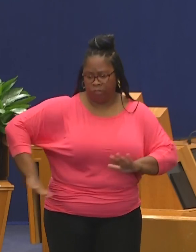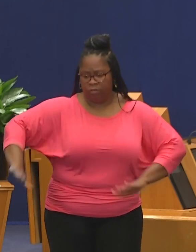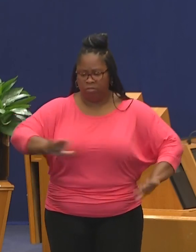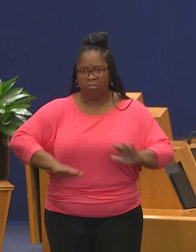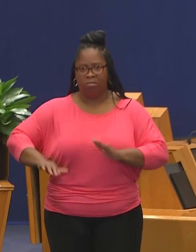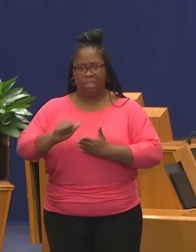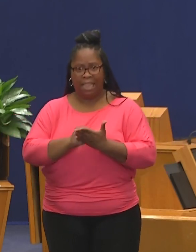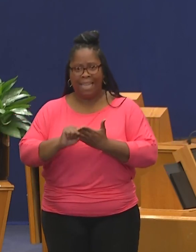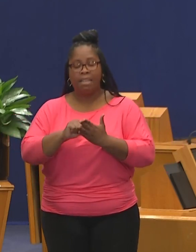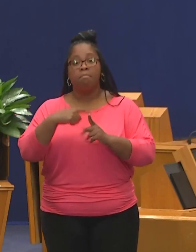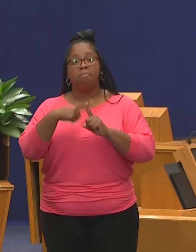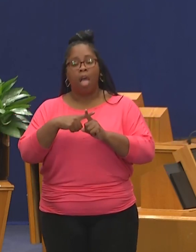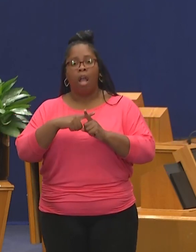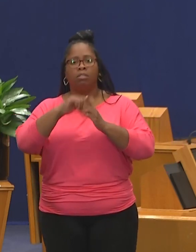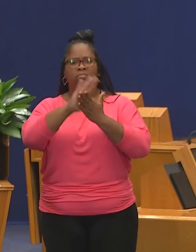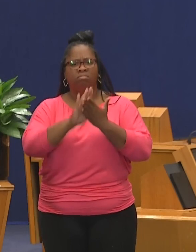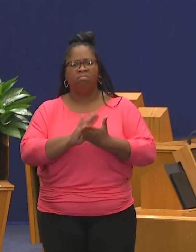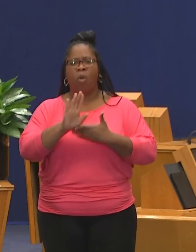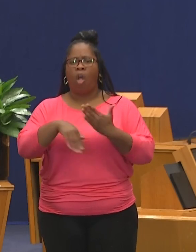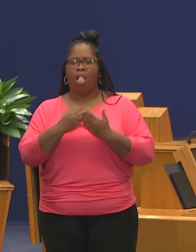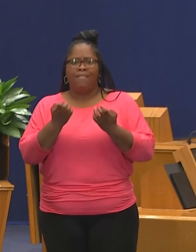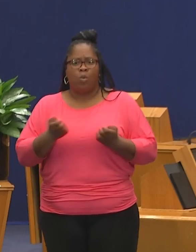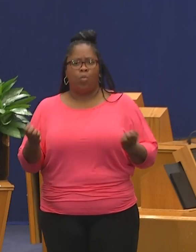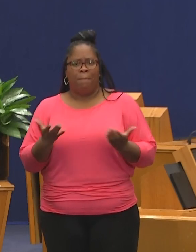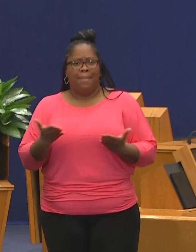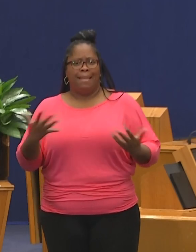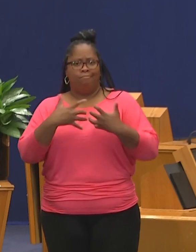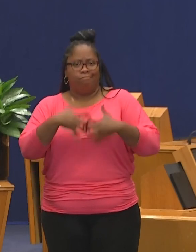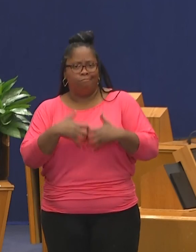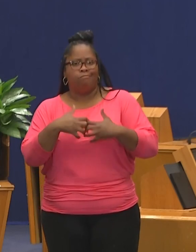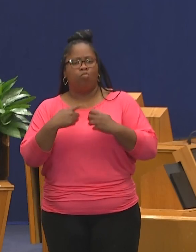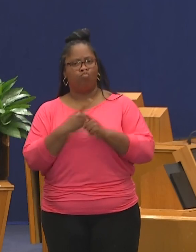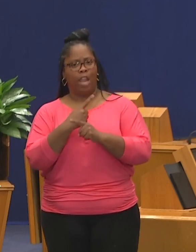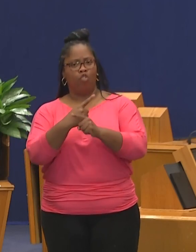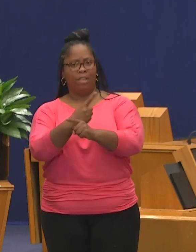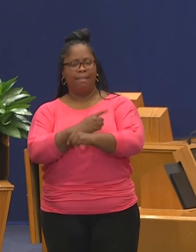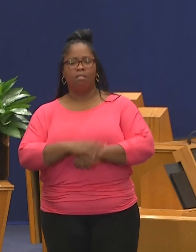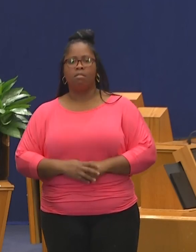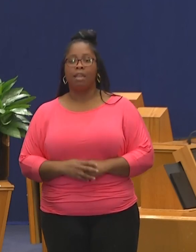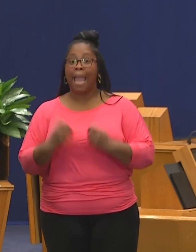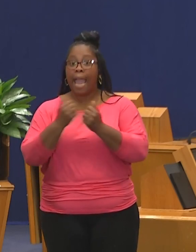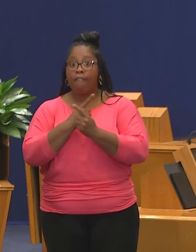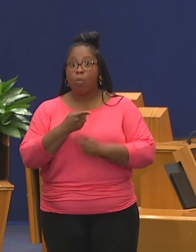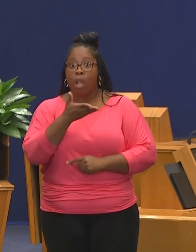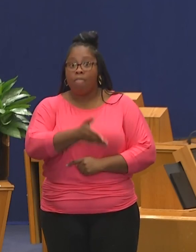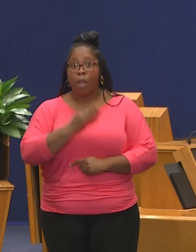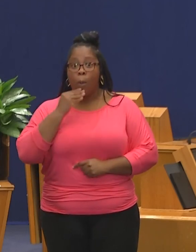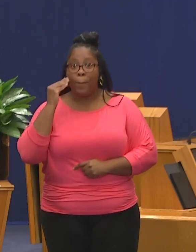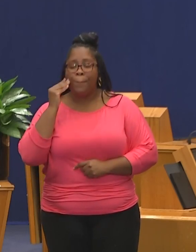AND IT'S A GOOD IDEA TO ALSO MAKE SURE THAT YOU'RE WIPING DOWN ANY EQUIPMENT REGULARLY.